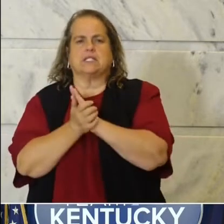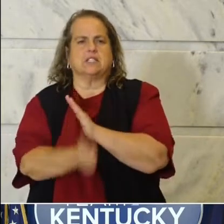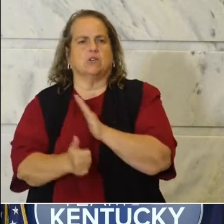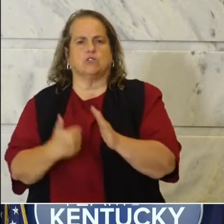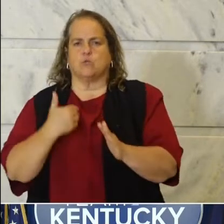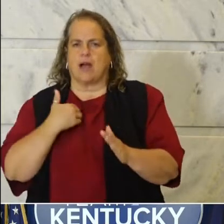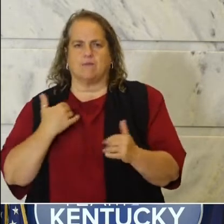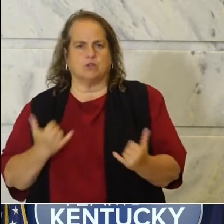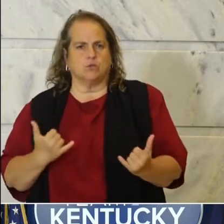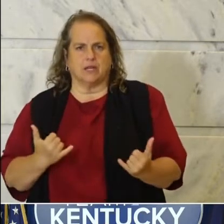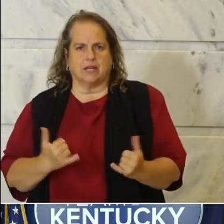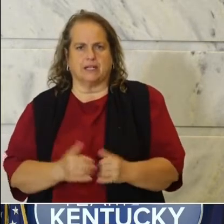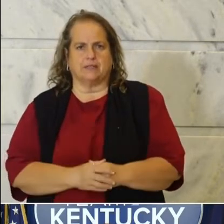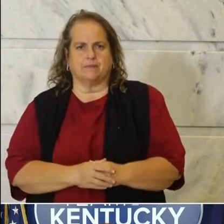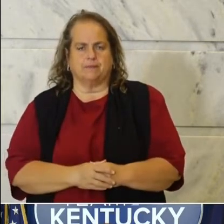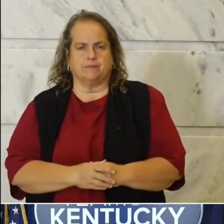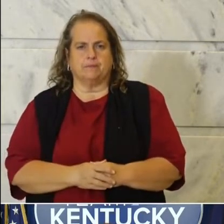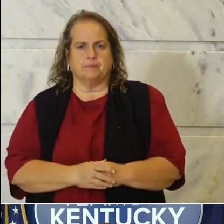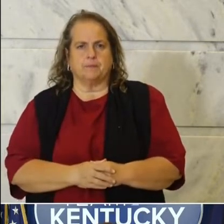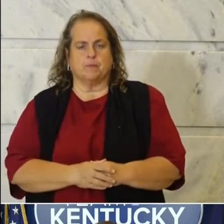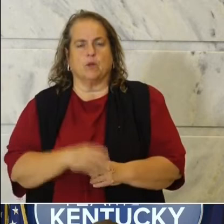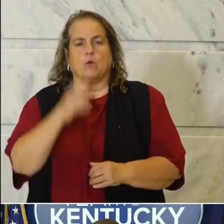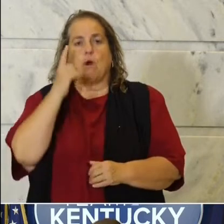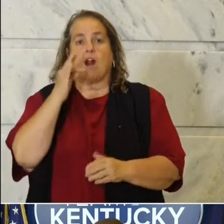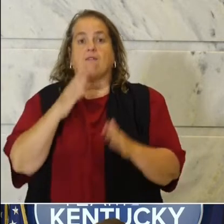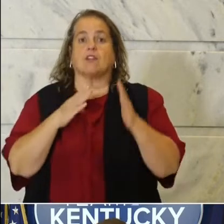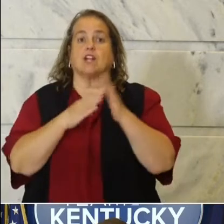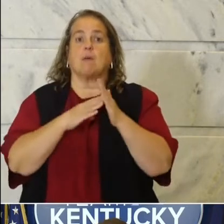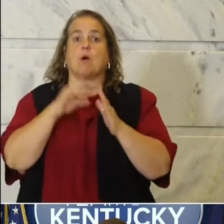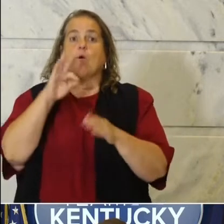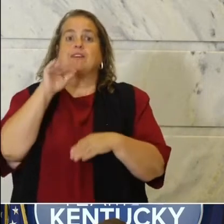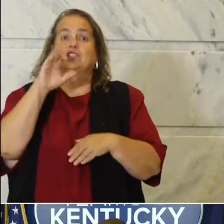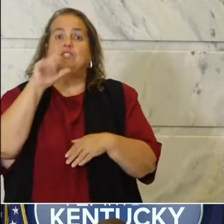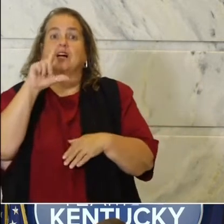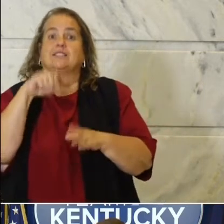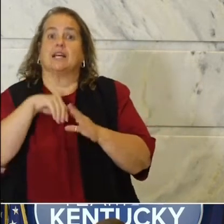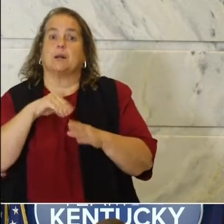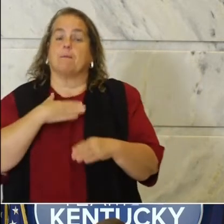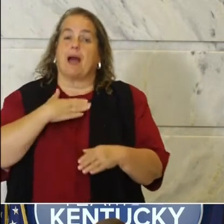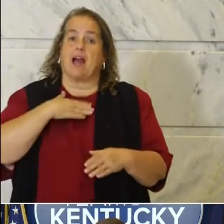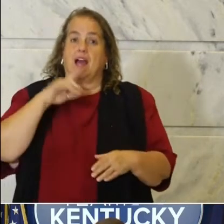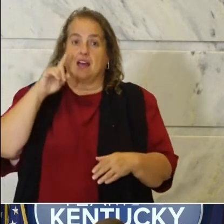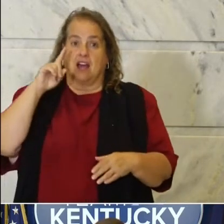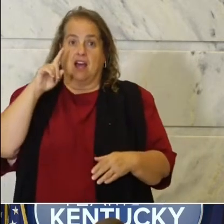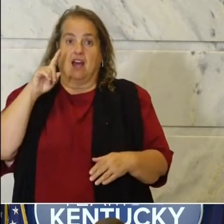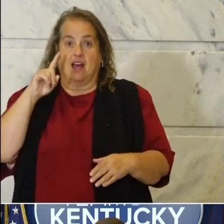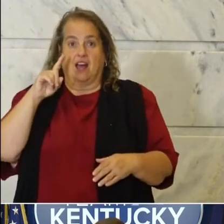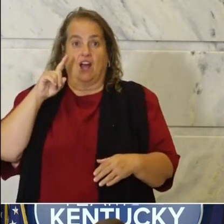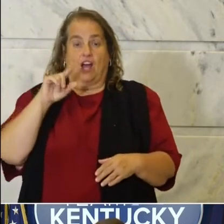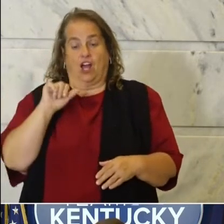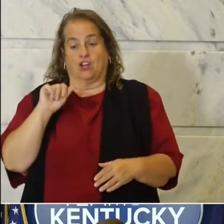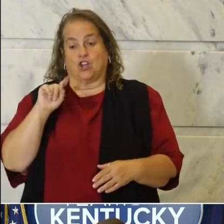a one of the one of the top officials that my and my governors I'm at my attorney general's office.